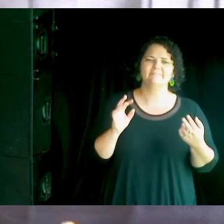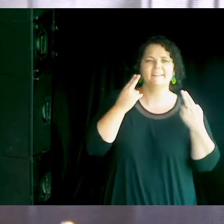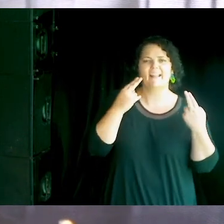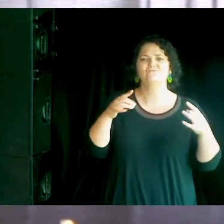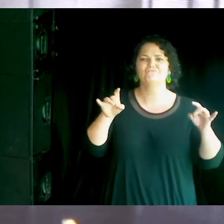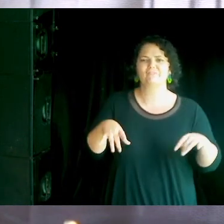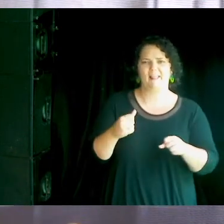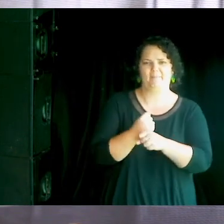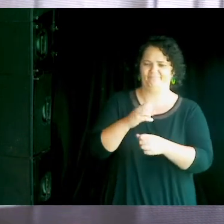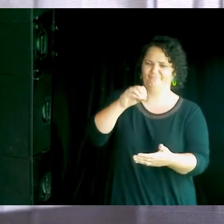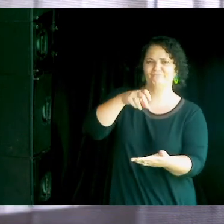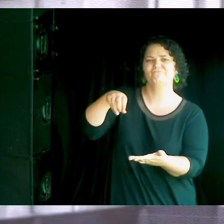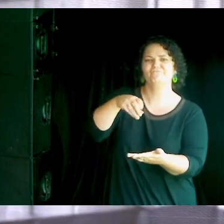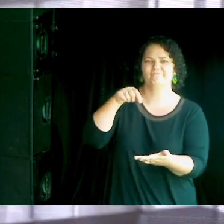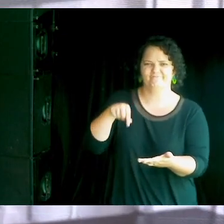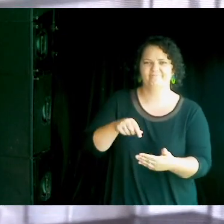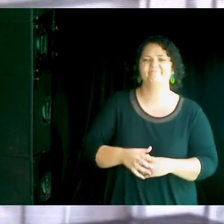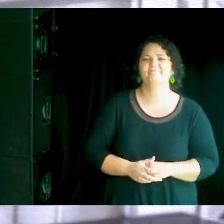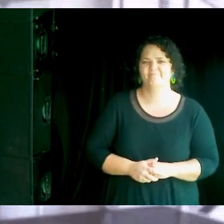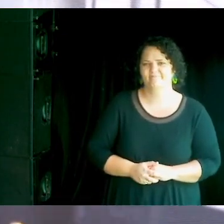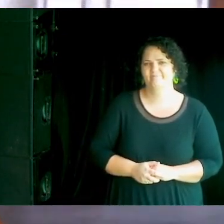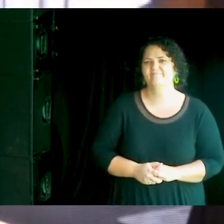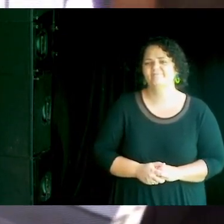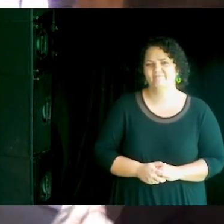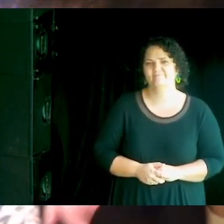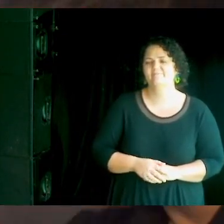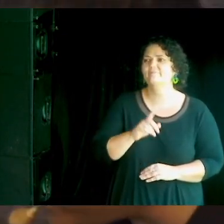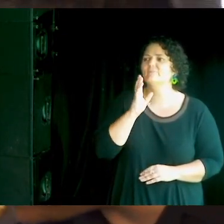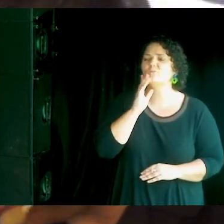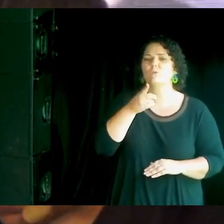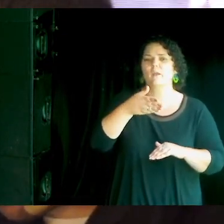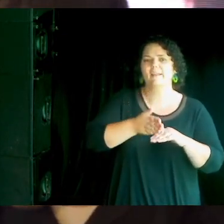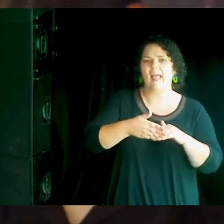between the two apart from the cherry this one when you cut it is the wages but when you cut